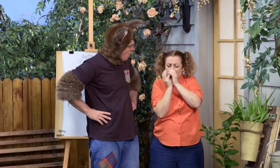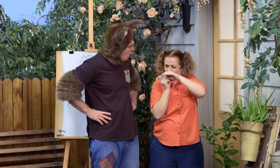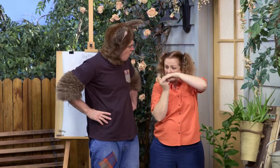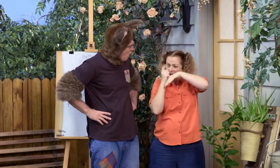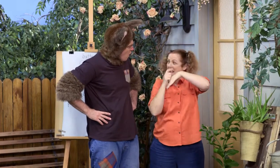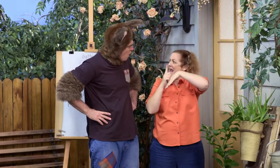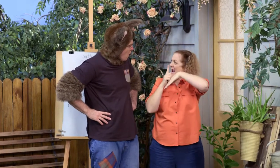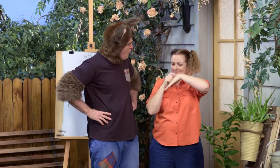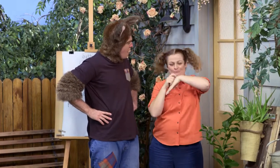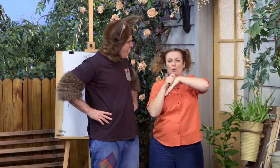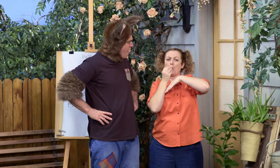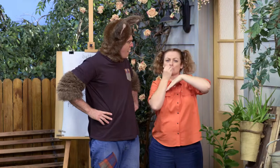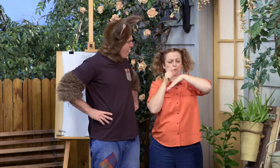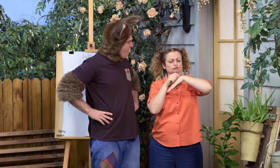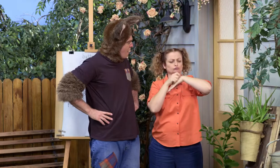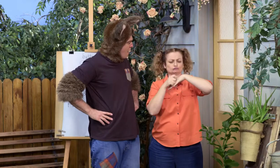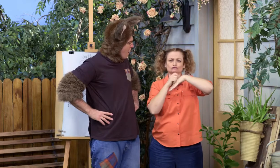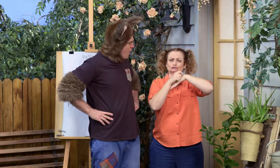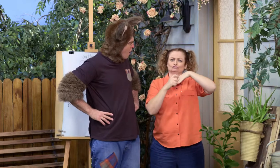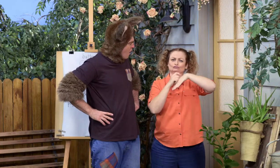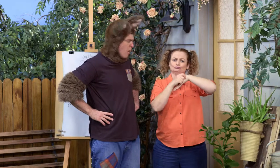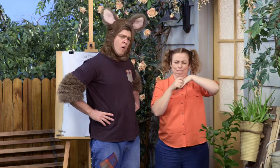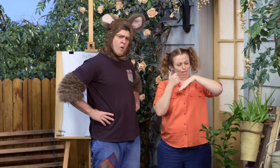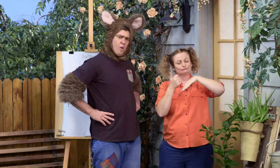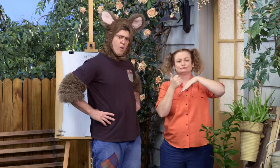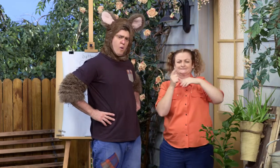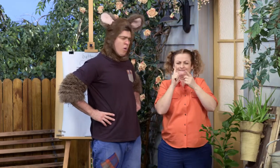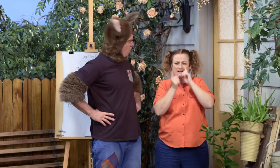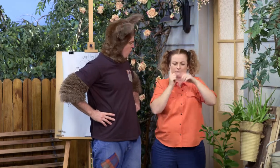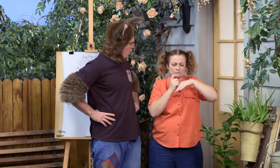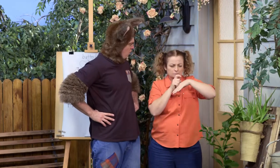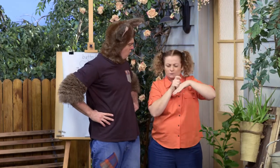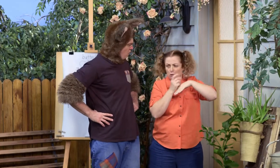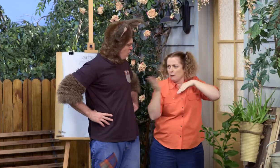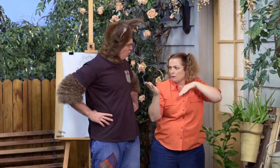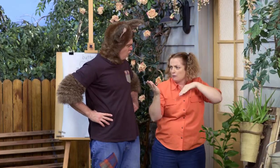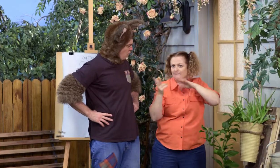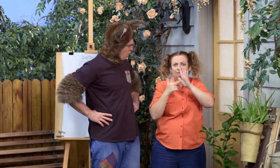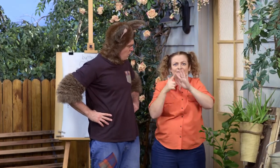And out of those eggs will pop a caterpillar. Oh. And the caterpillar will eat the leaves.